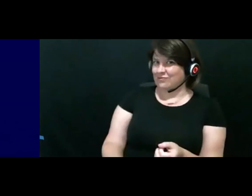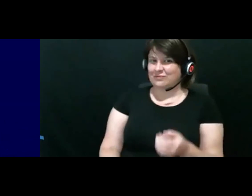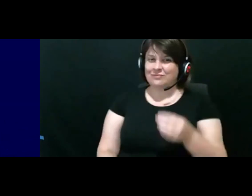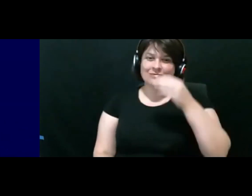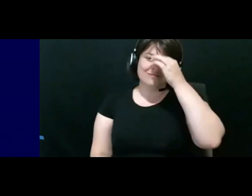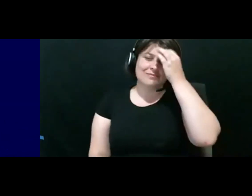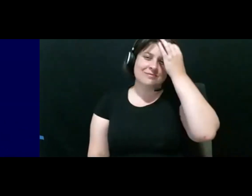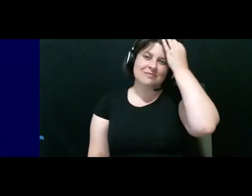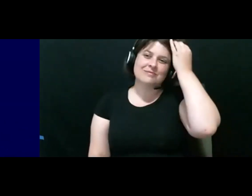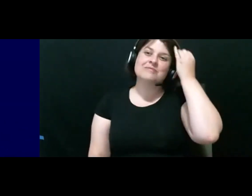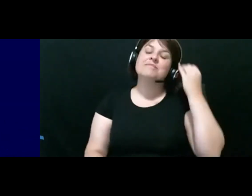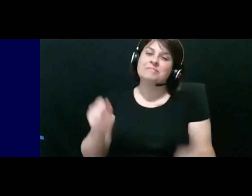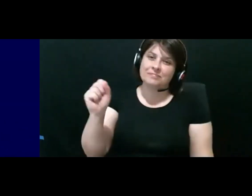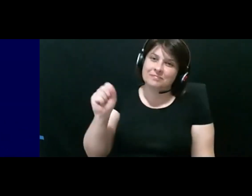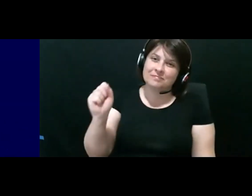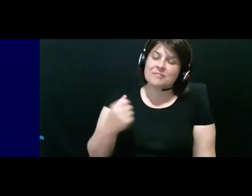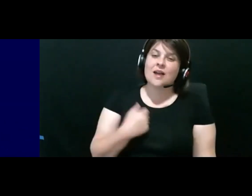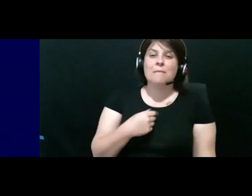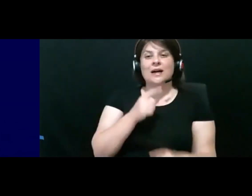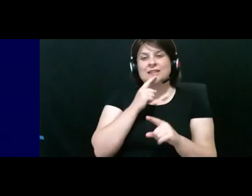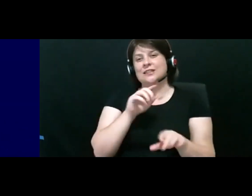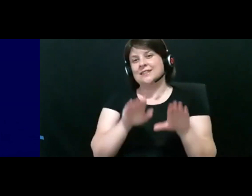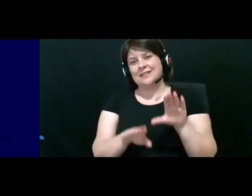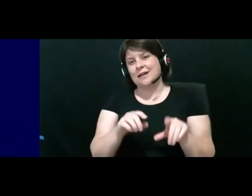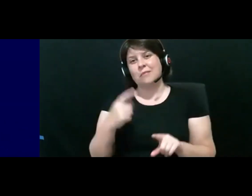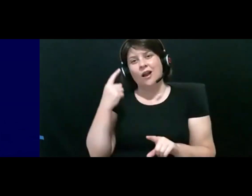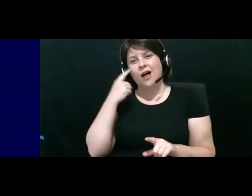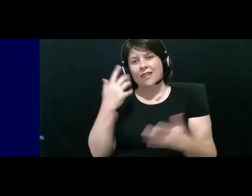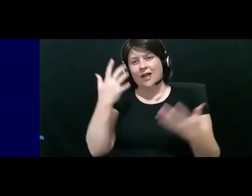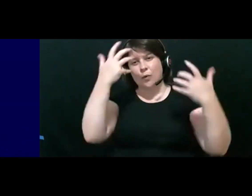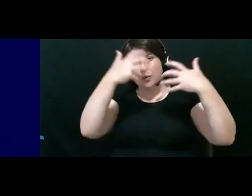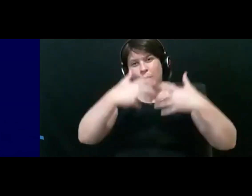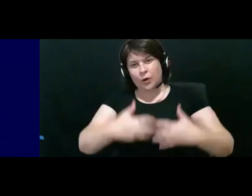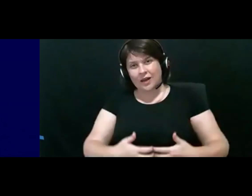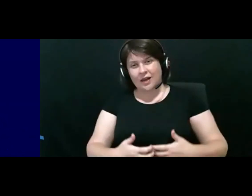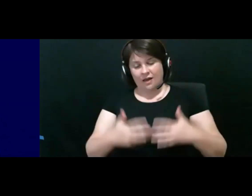My suggestions are similar, working out what the rest of the body is perceiving when